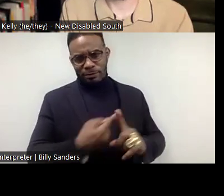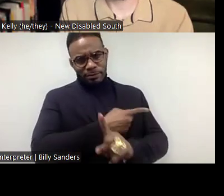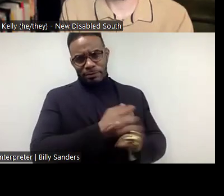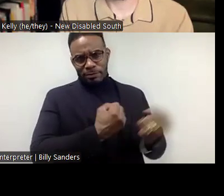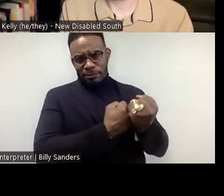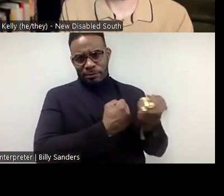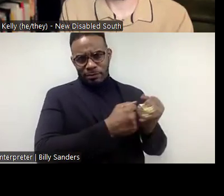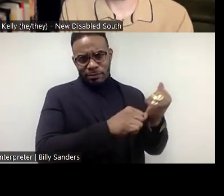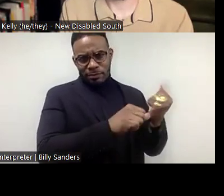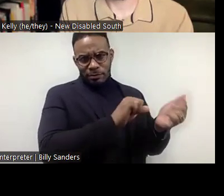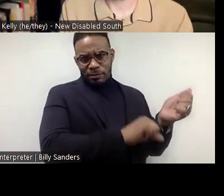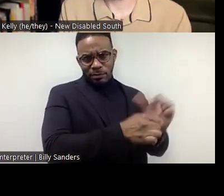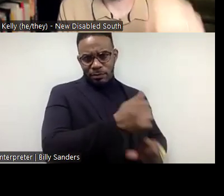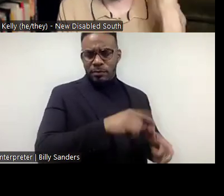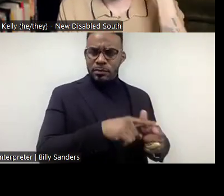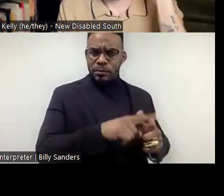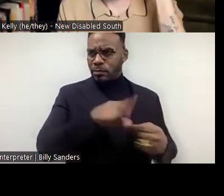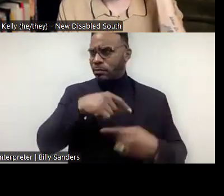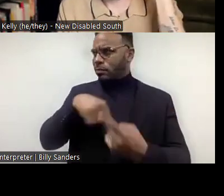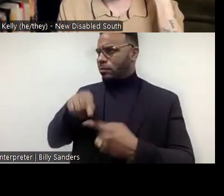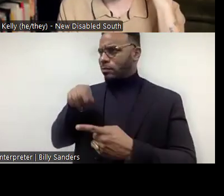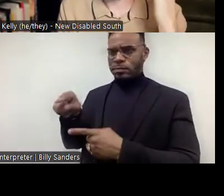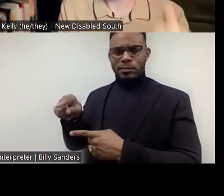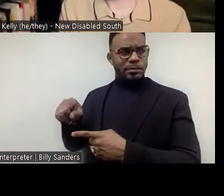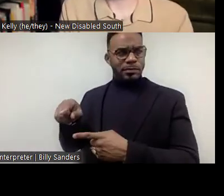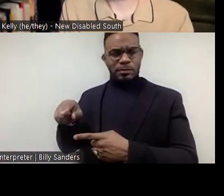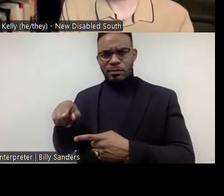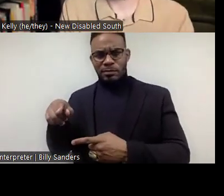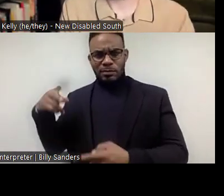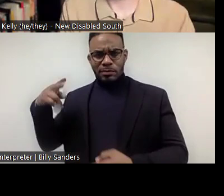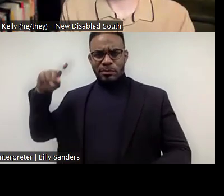mental health and then they turn around and they support